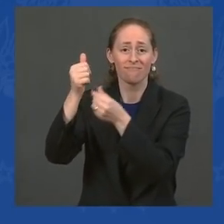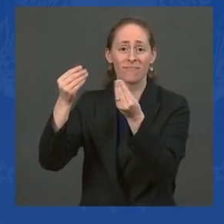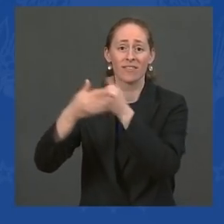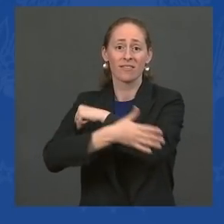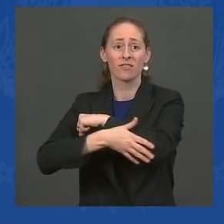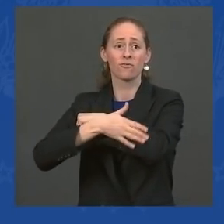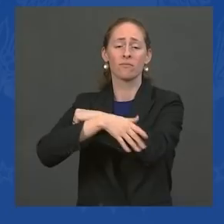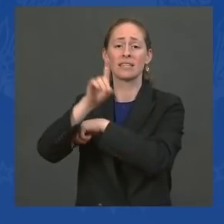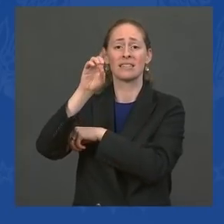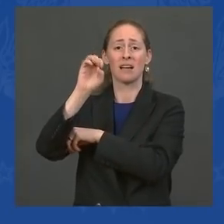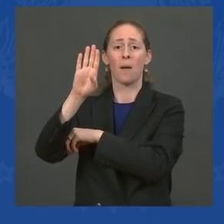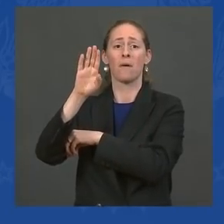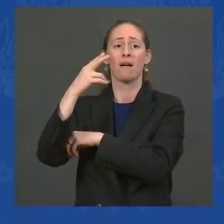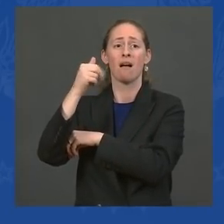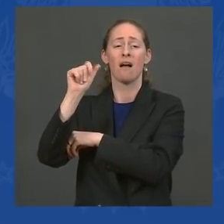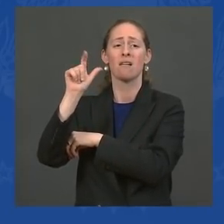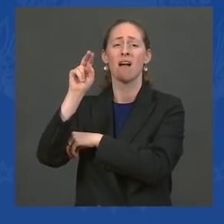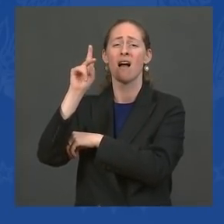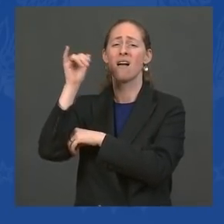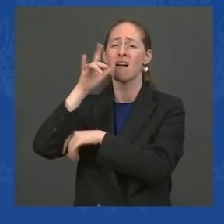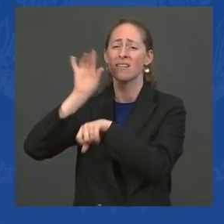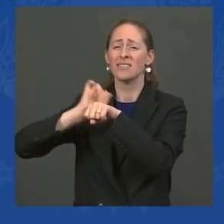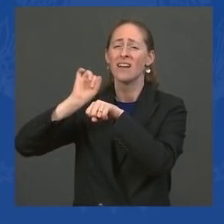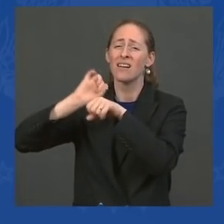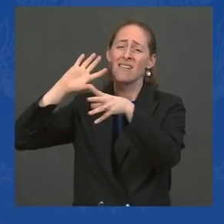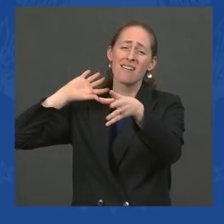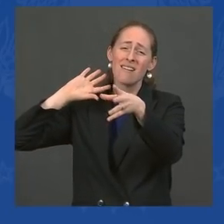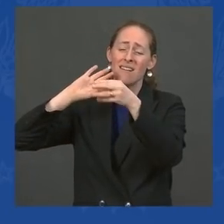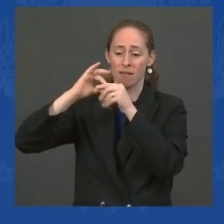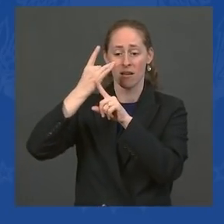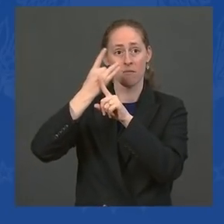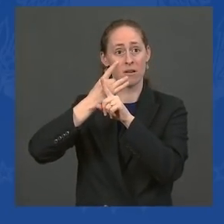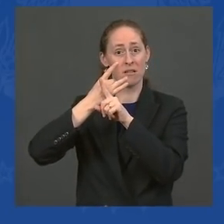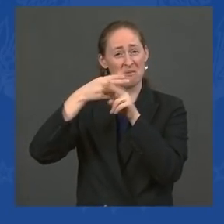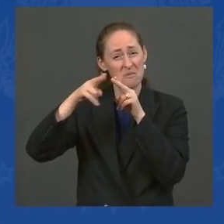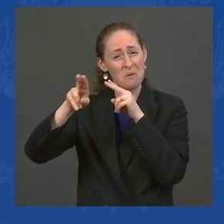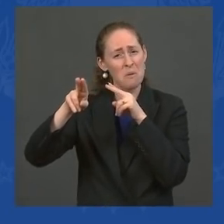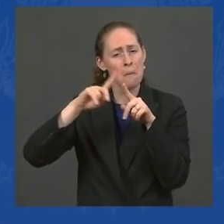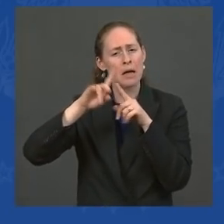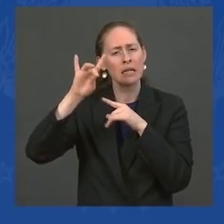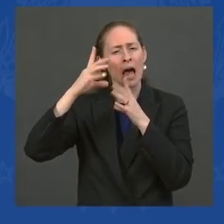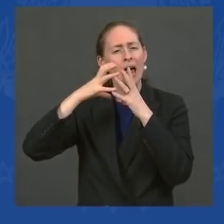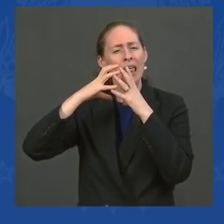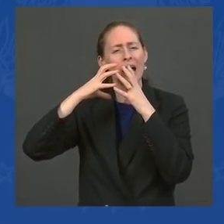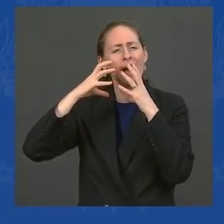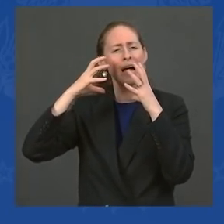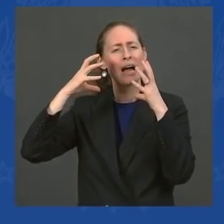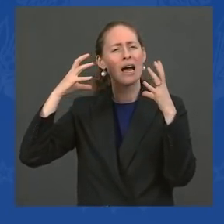And I told you, when I asked you to be the Secretary of Interior, that I understood --